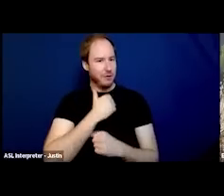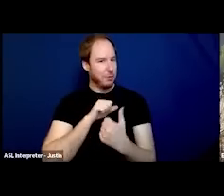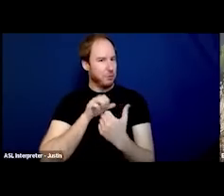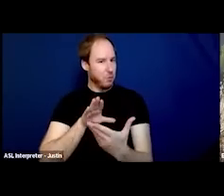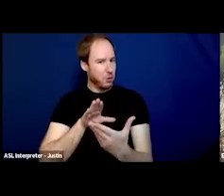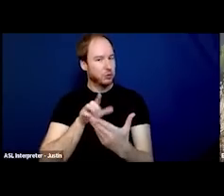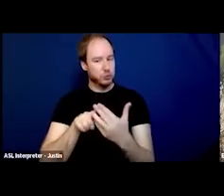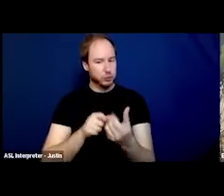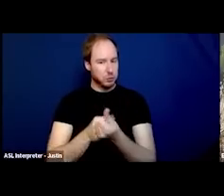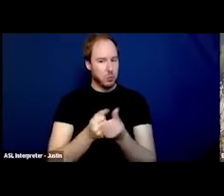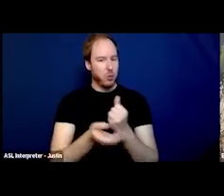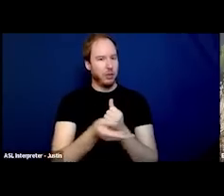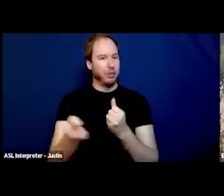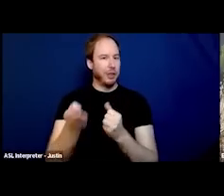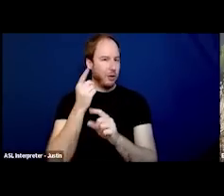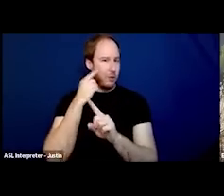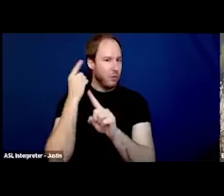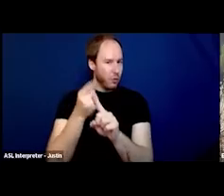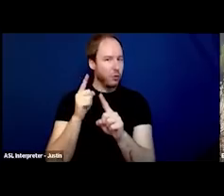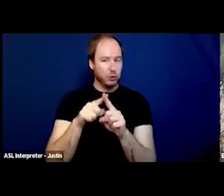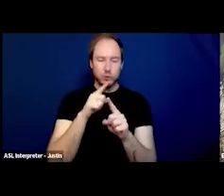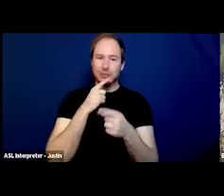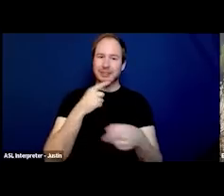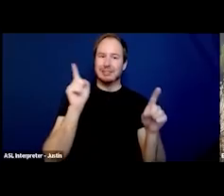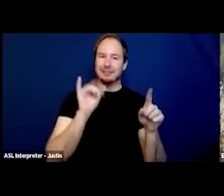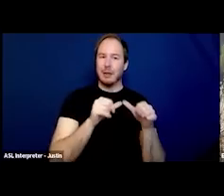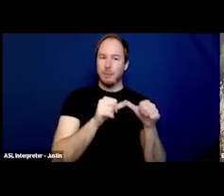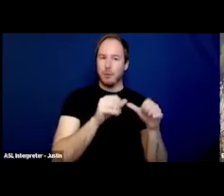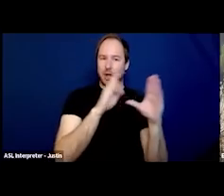to support individuals goals to achieve permanent housing. Next slide, please.